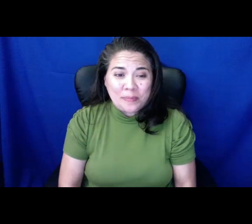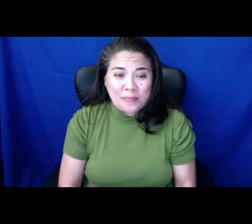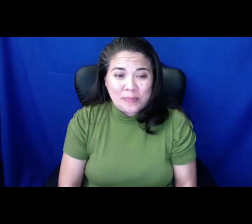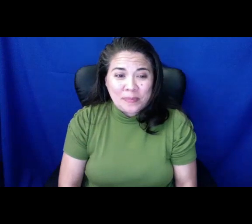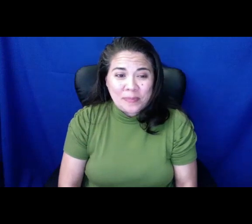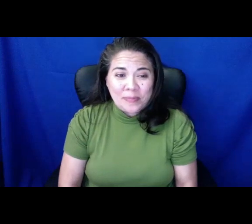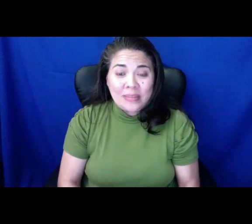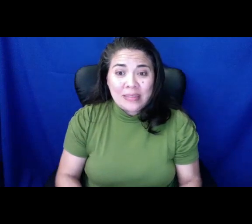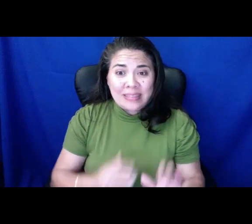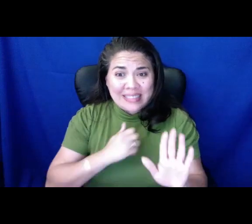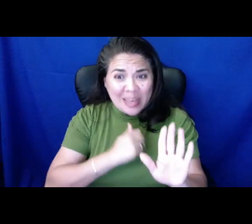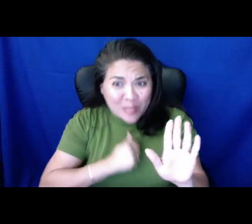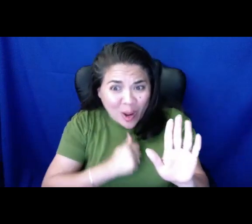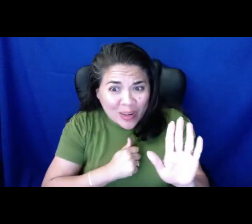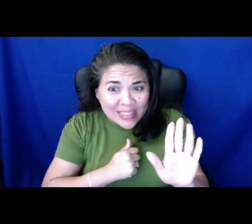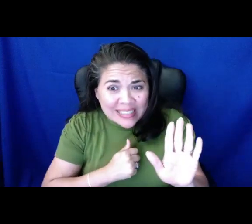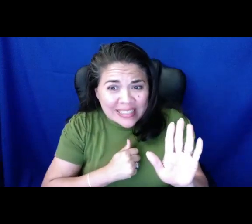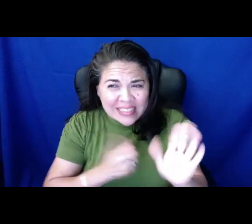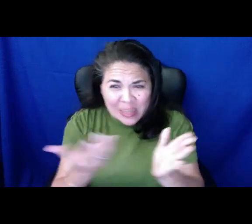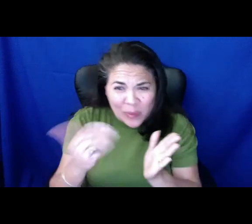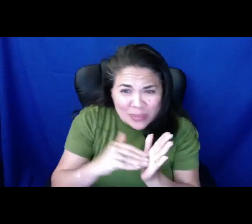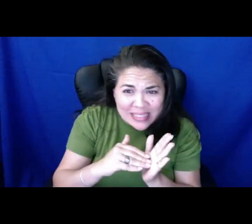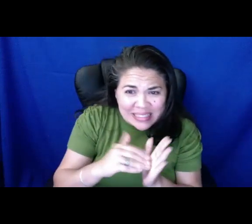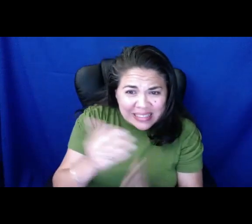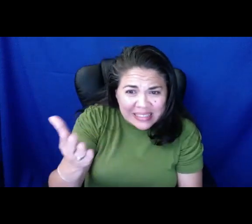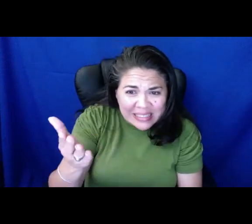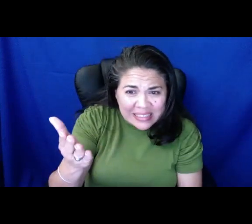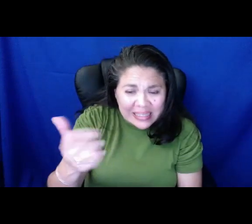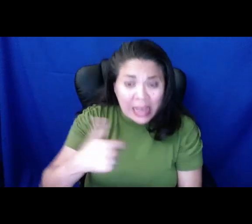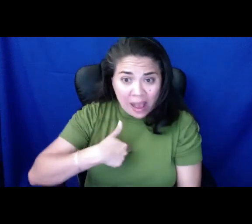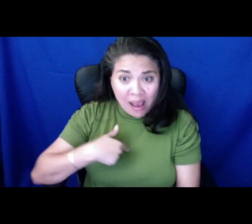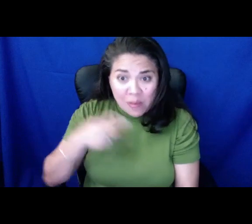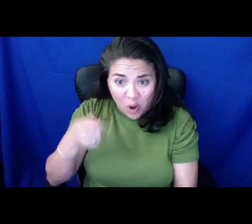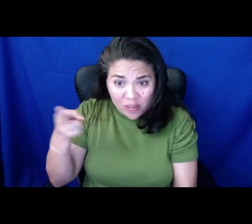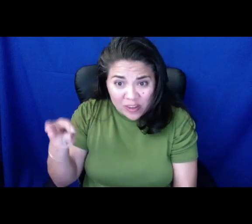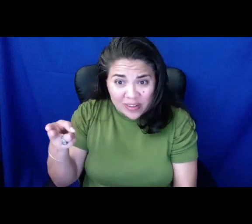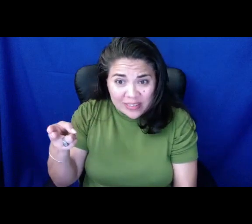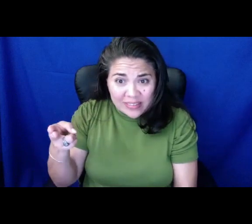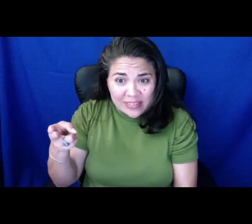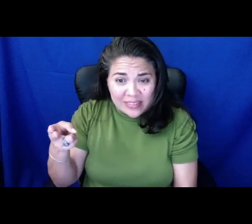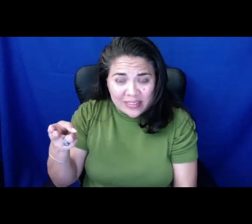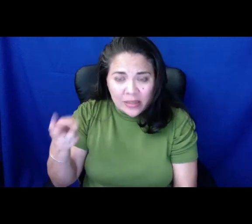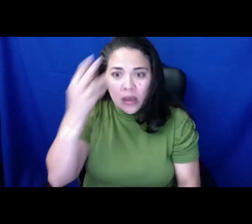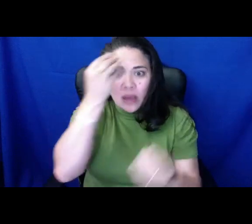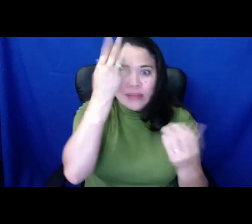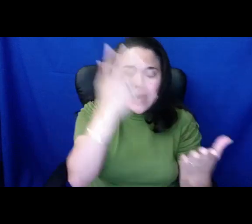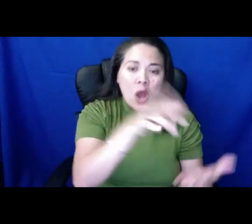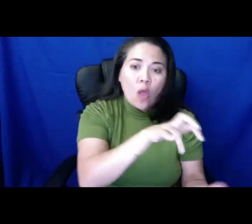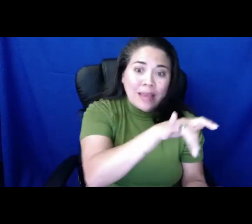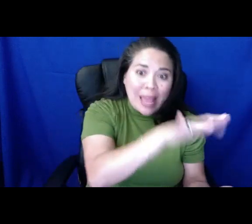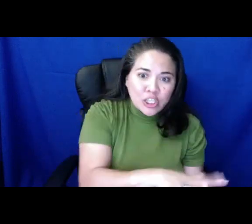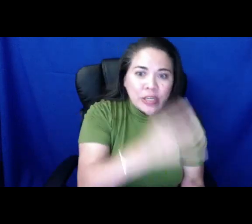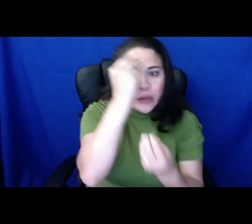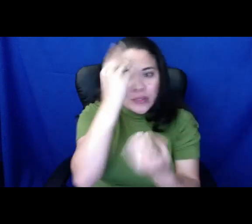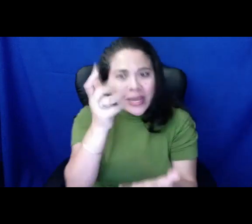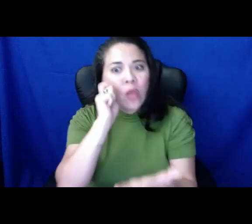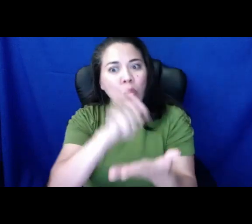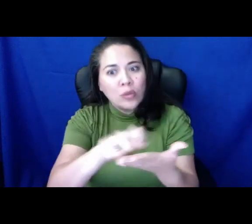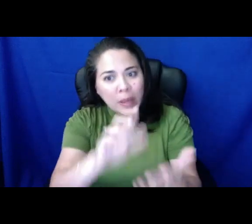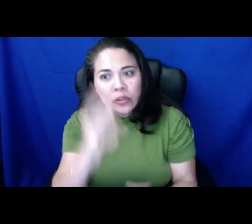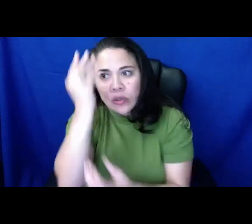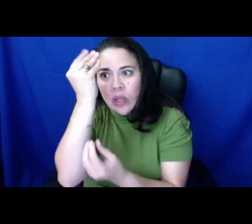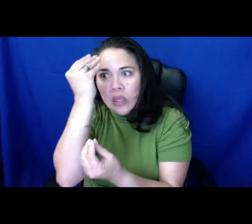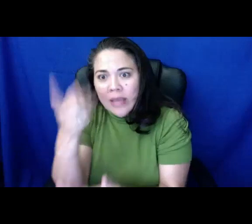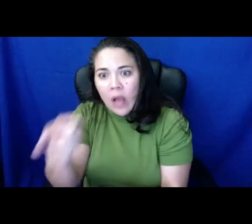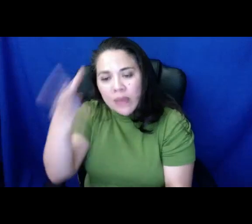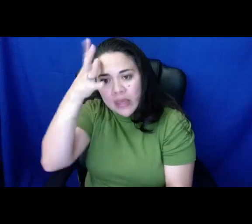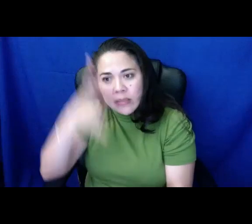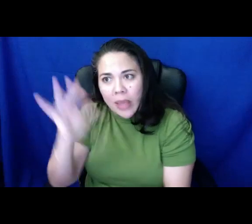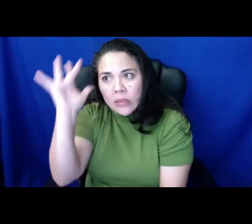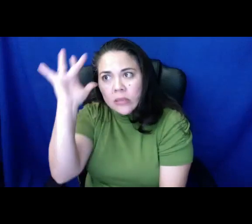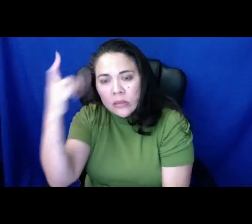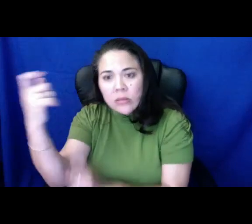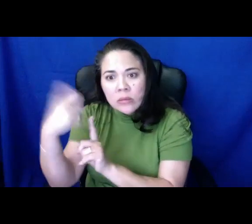Camisha Jones: i'm sorry, could you repeat that i'm hard of him to the cashier to the receptionist to the insistent man asking directions on the street.